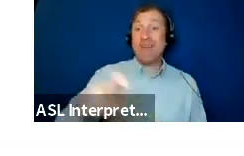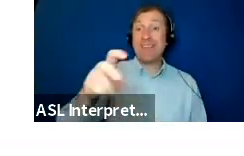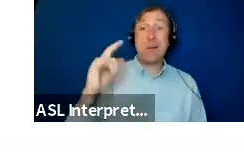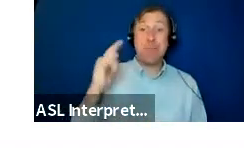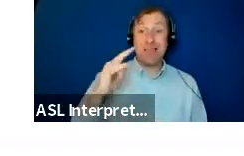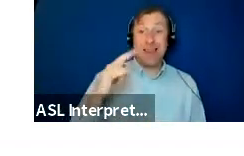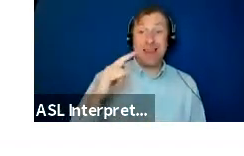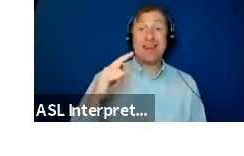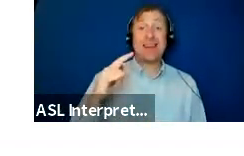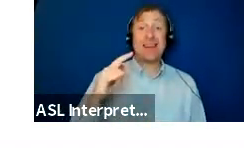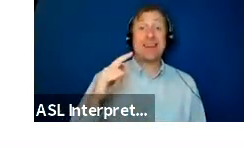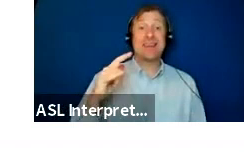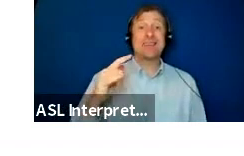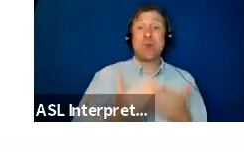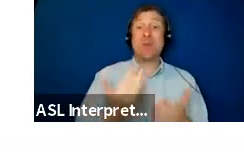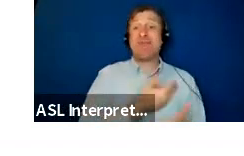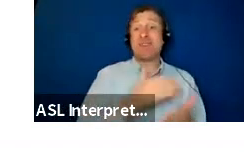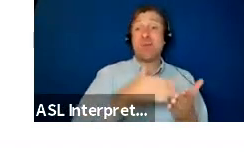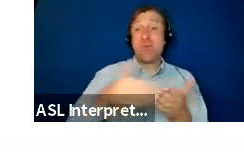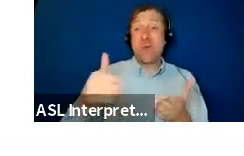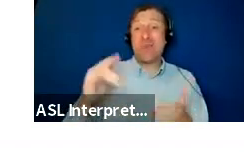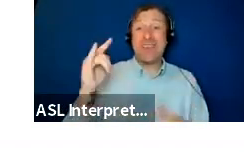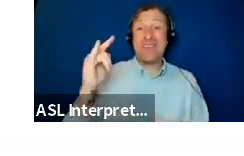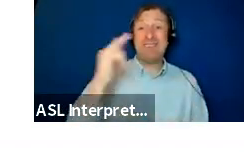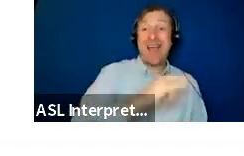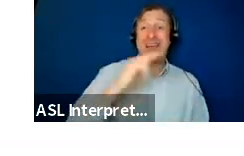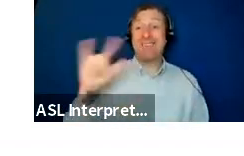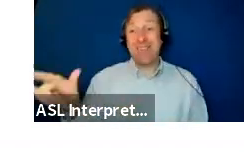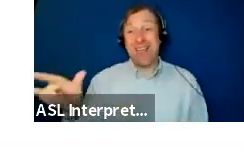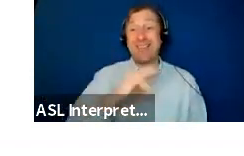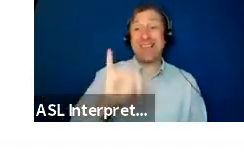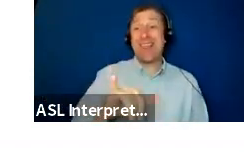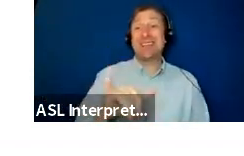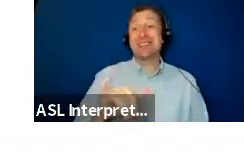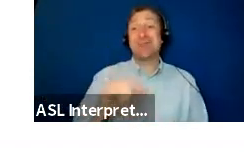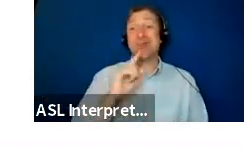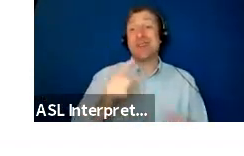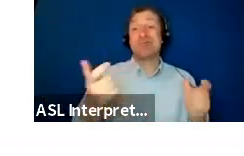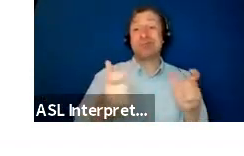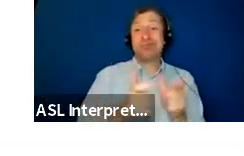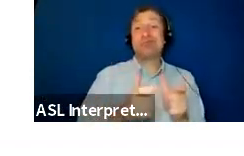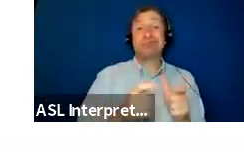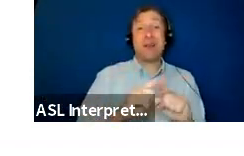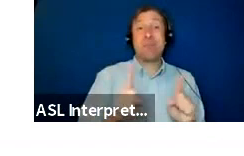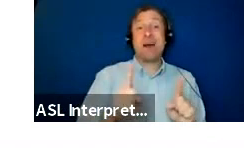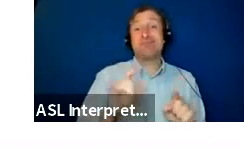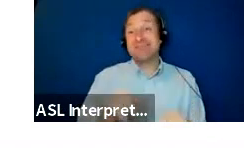which some of us who are frequently been doing that in the past, that's been cut back on significantly, but, it still is going to be necessary